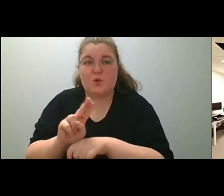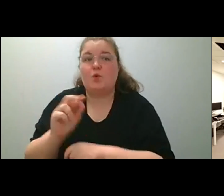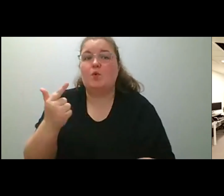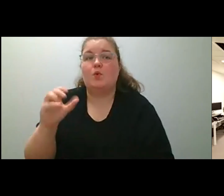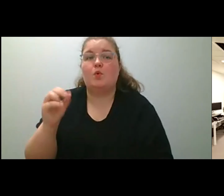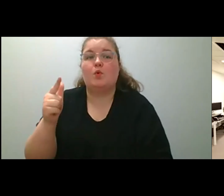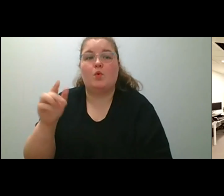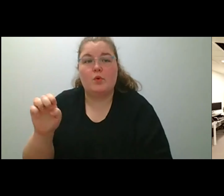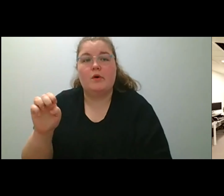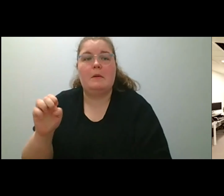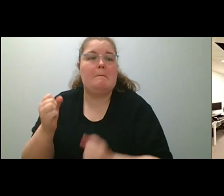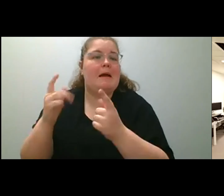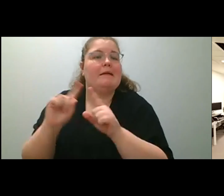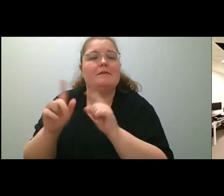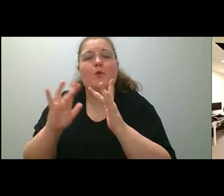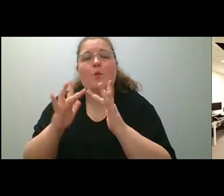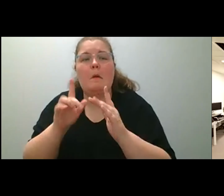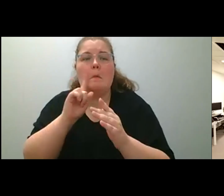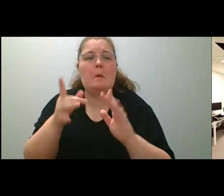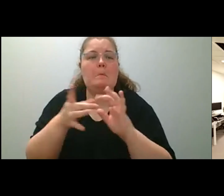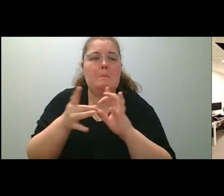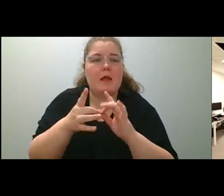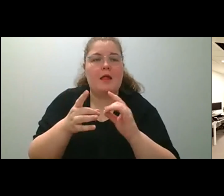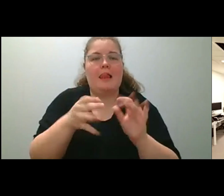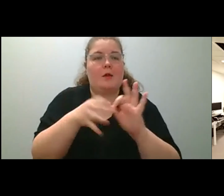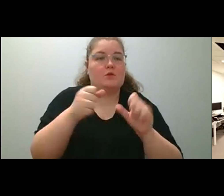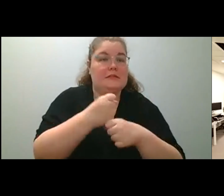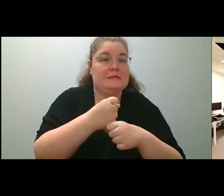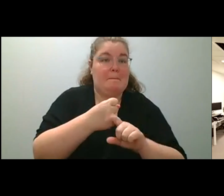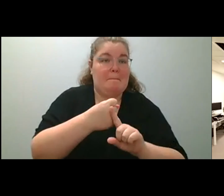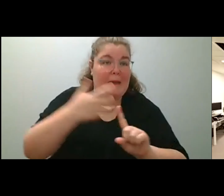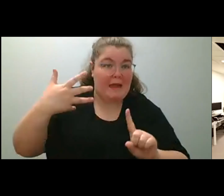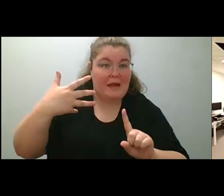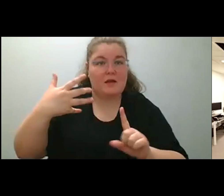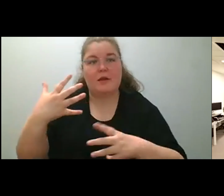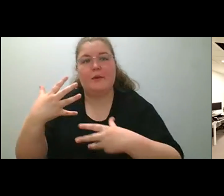a number of different websites that will cover the topic. There's not like a central place for that